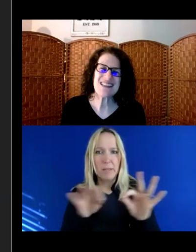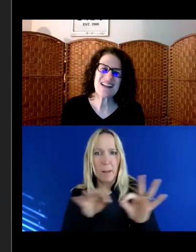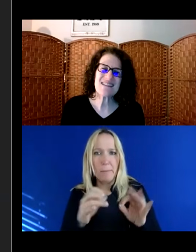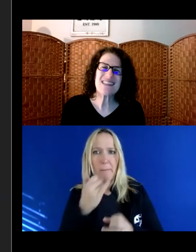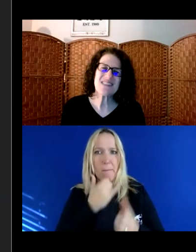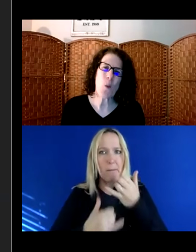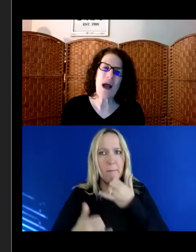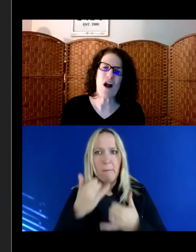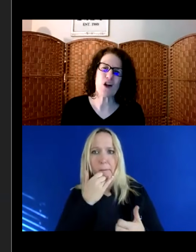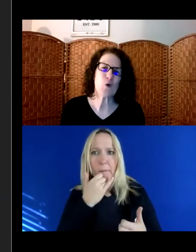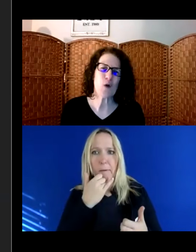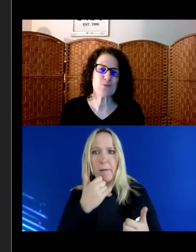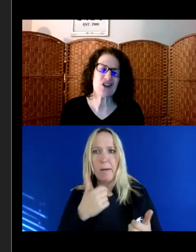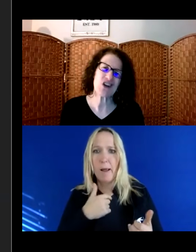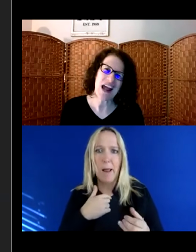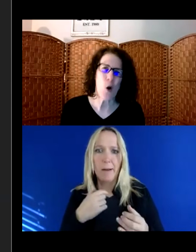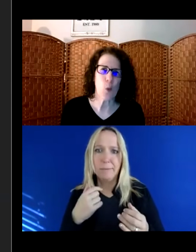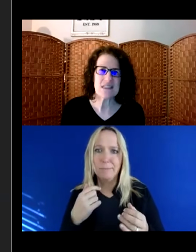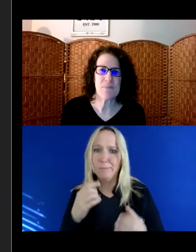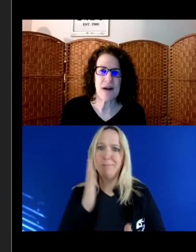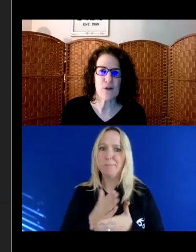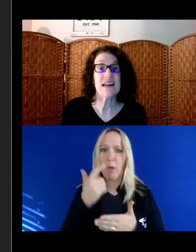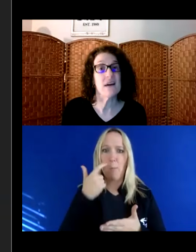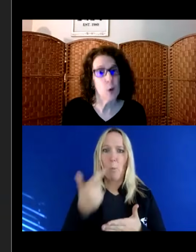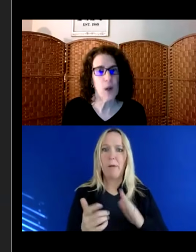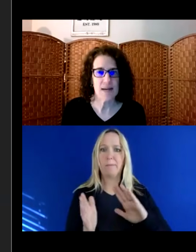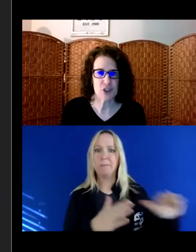This is why autocraptions are not always better than no captions.